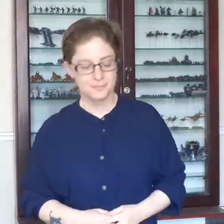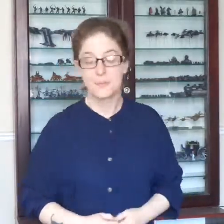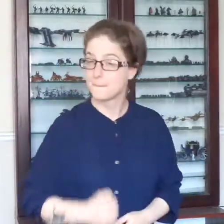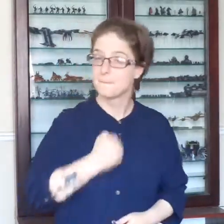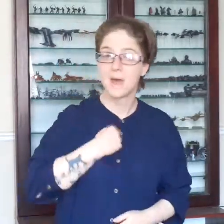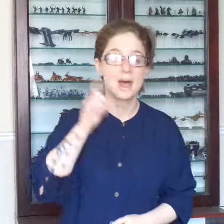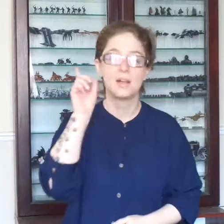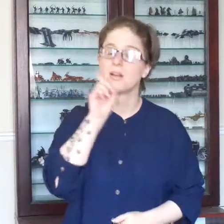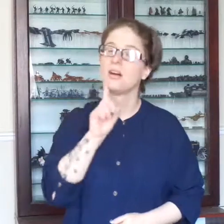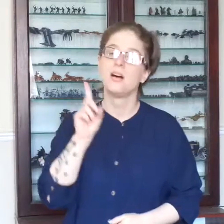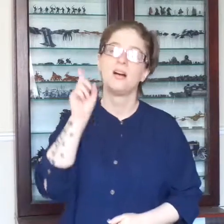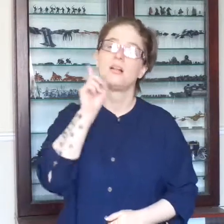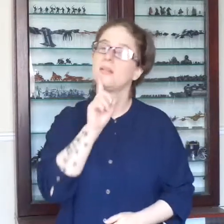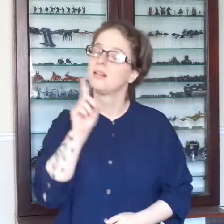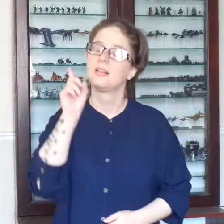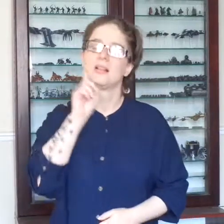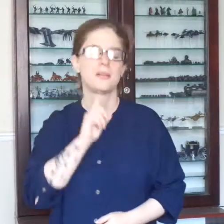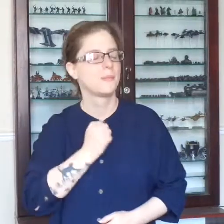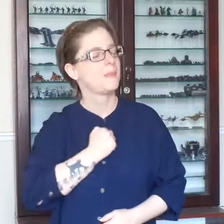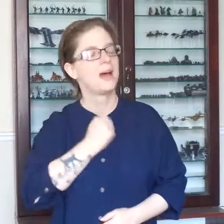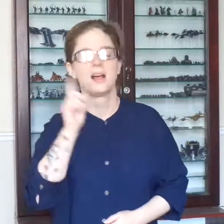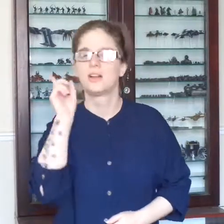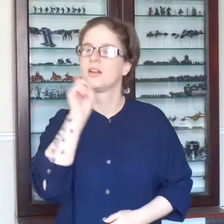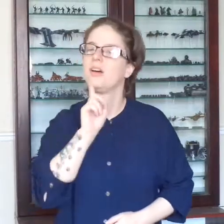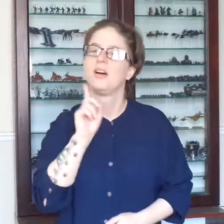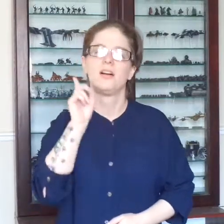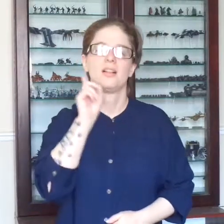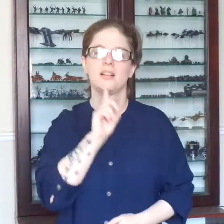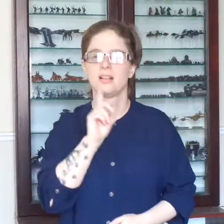My girl, my girl